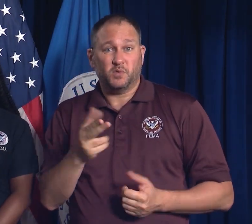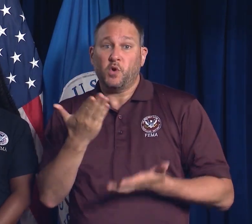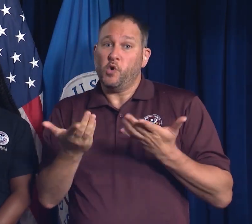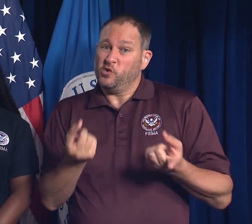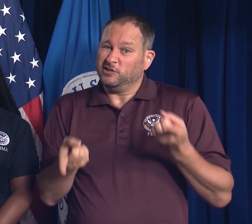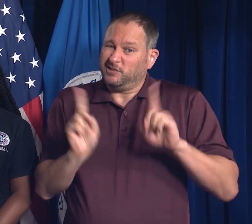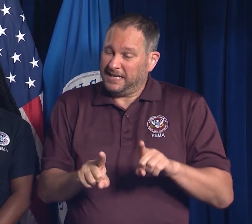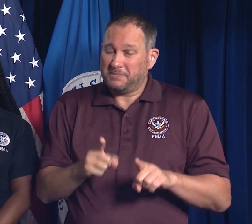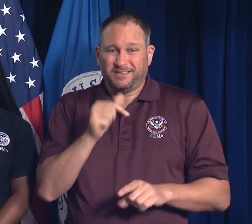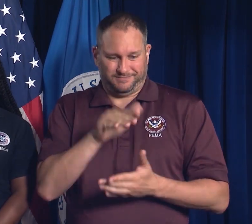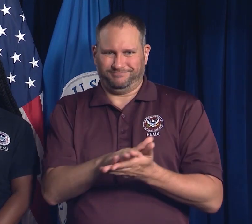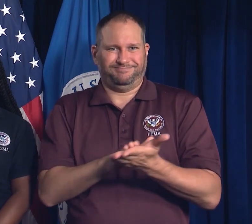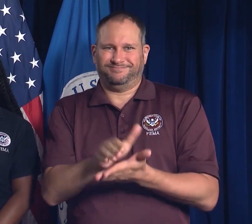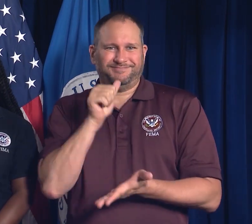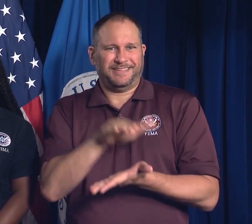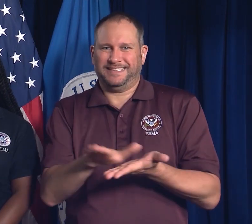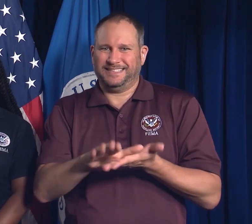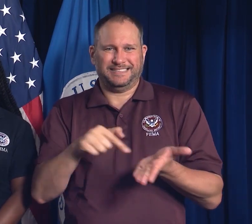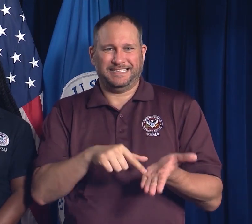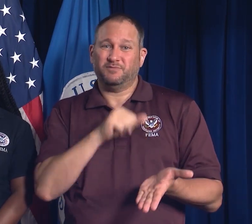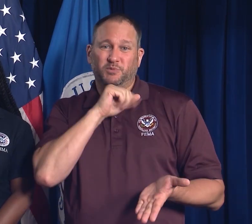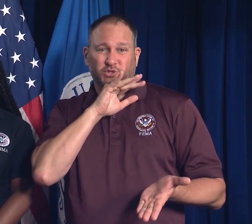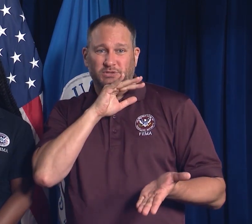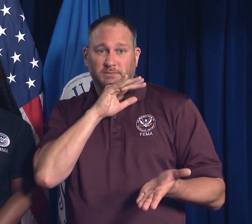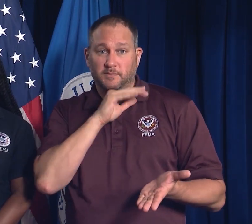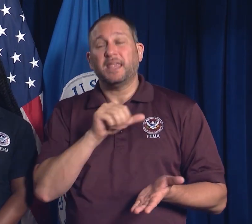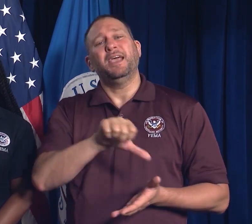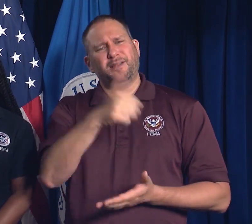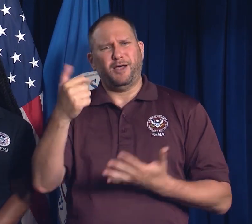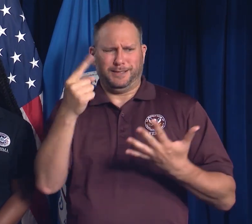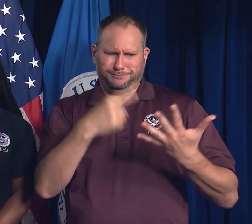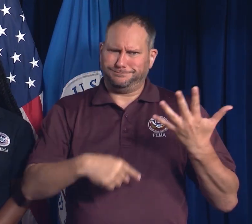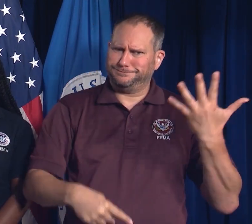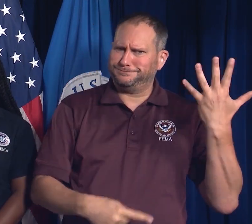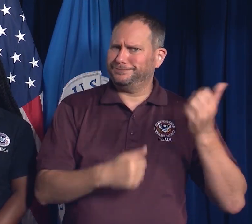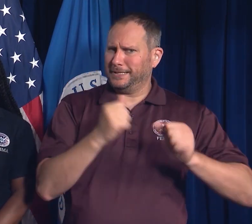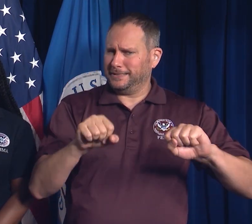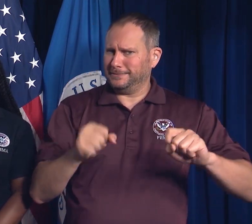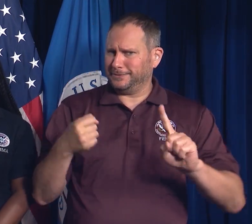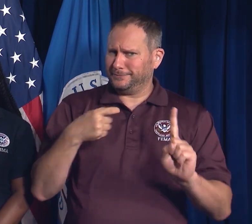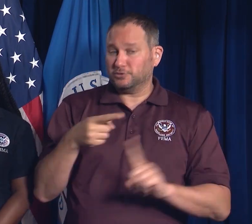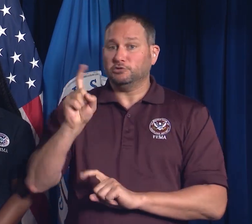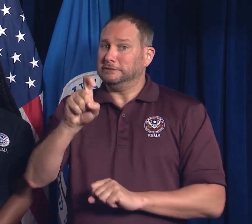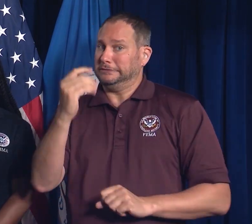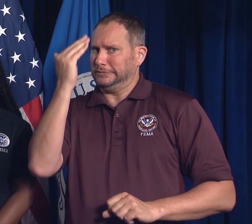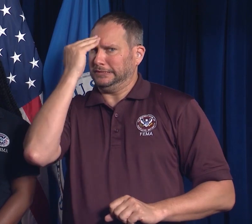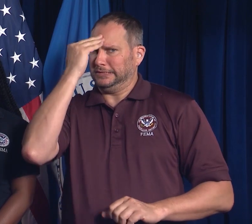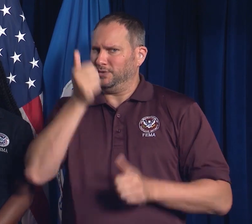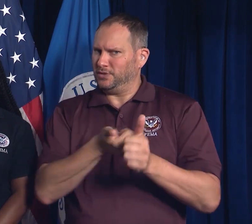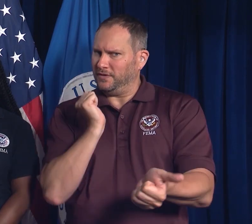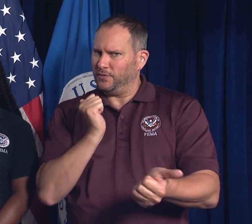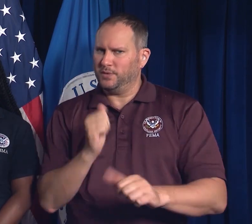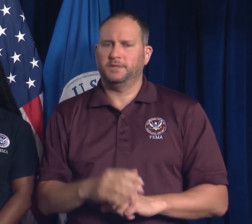which can happen from not keeping your hands clean from germs, and many of the other common asthma attack triggers you know to avoid.